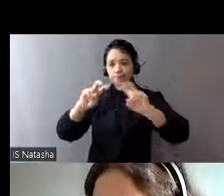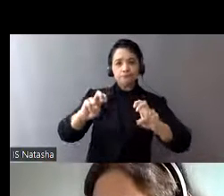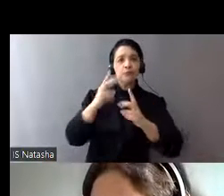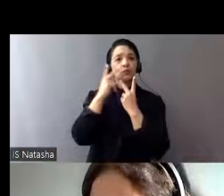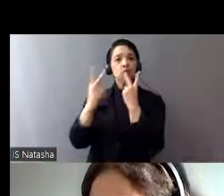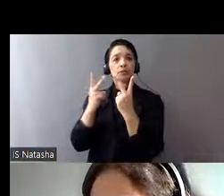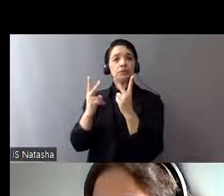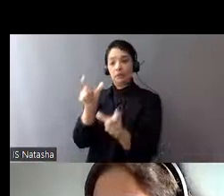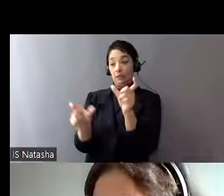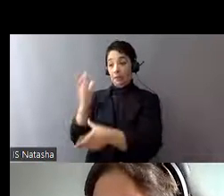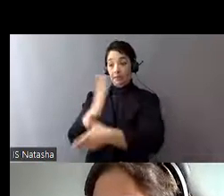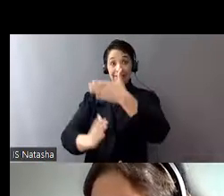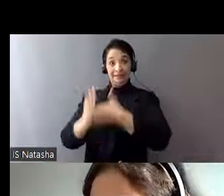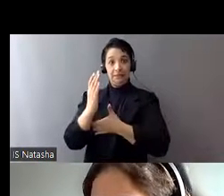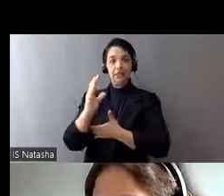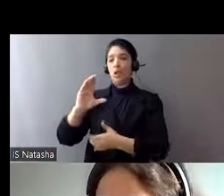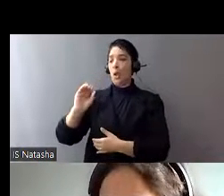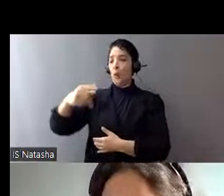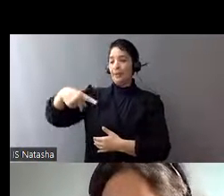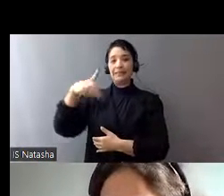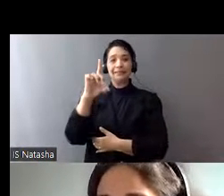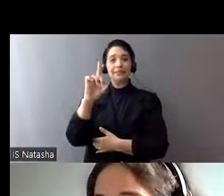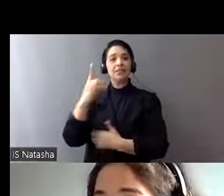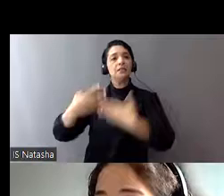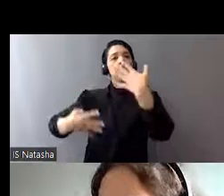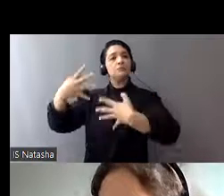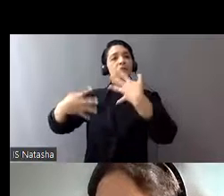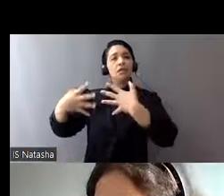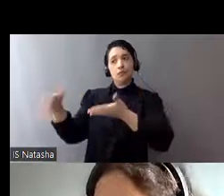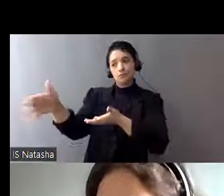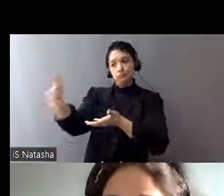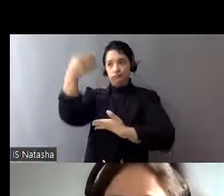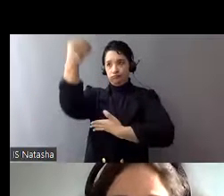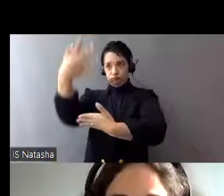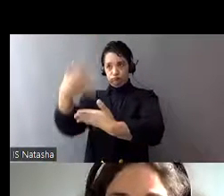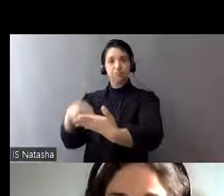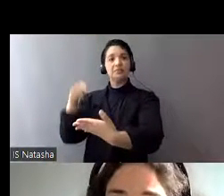OPD Organizations of Persons with Disabilities generated data.